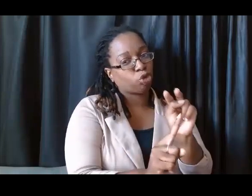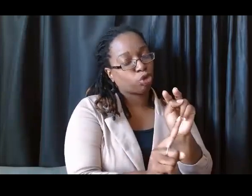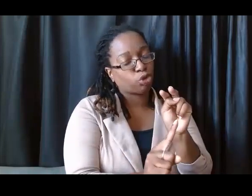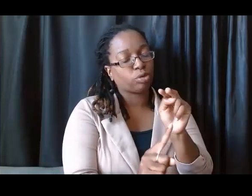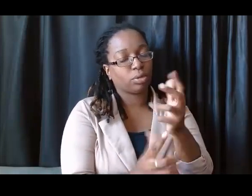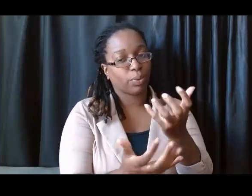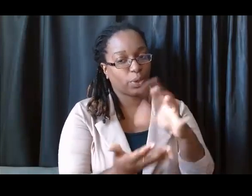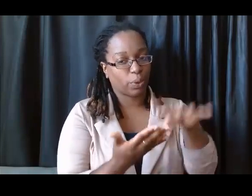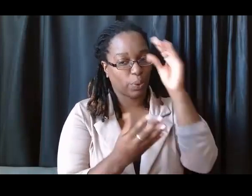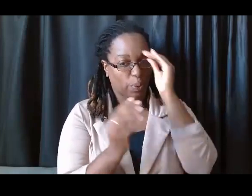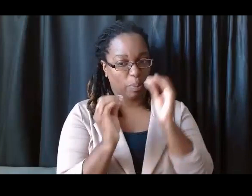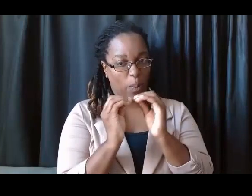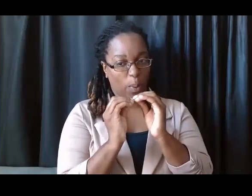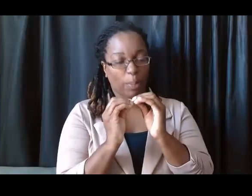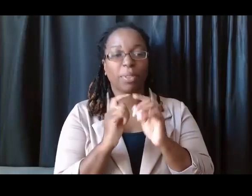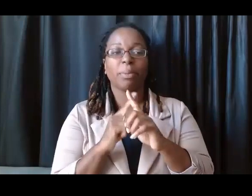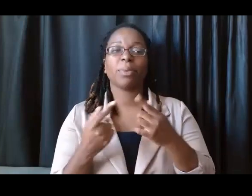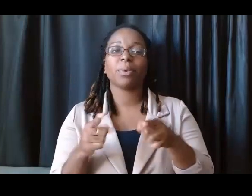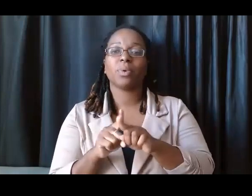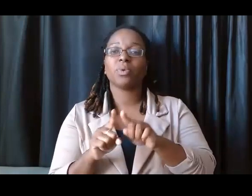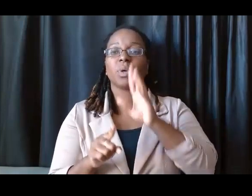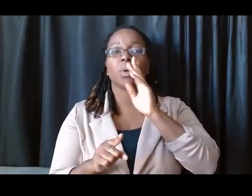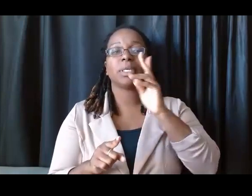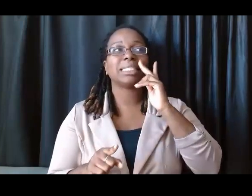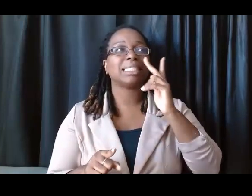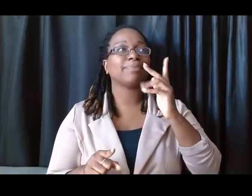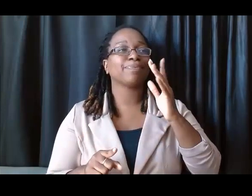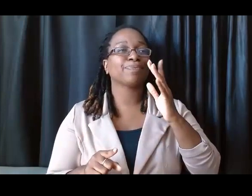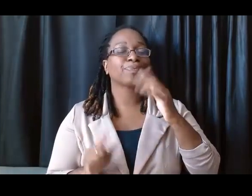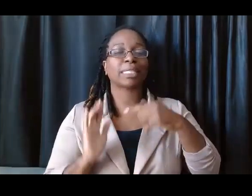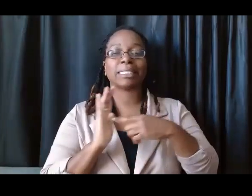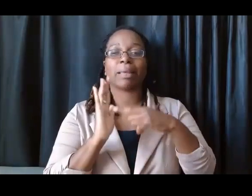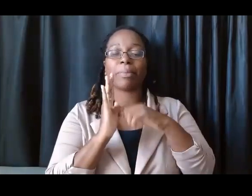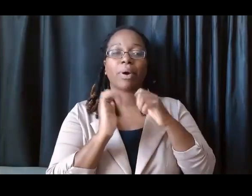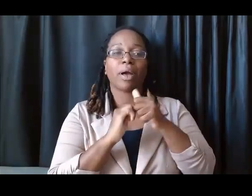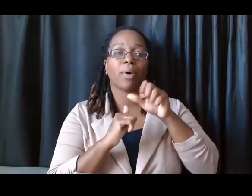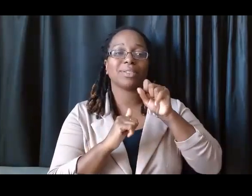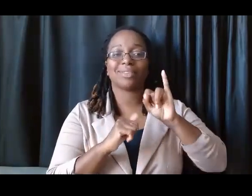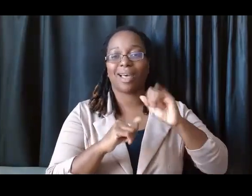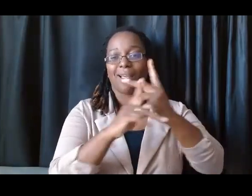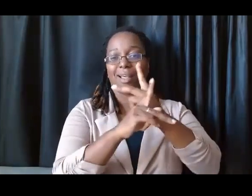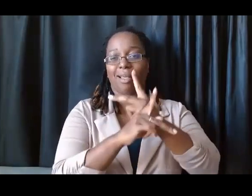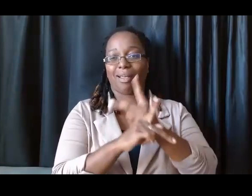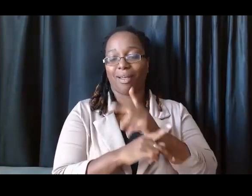You can also see examples of how this SSI calculation works by going to